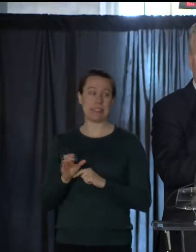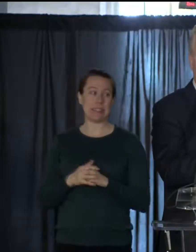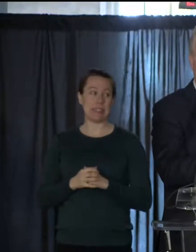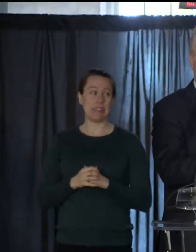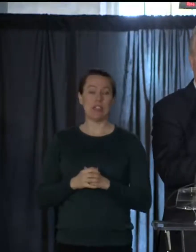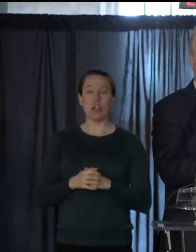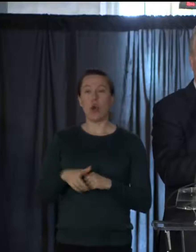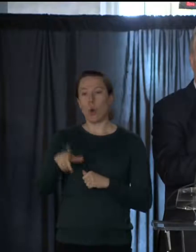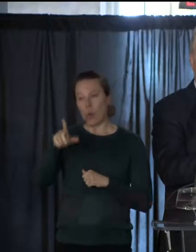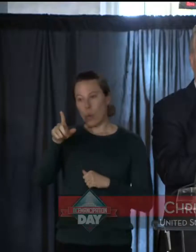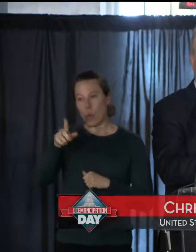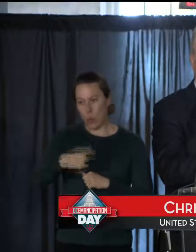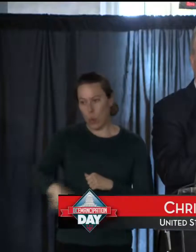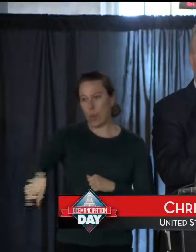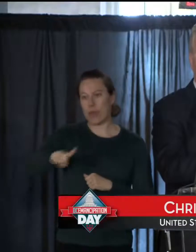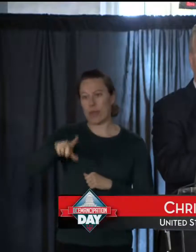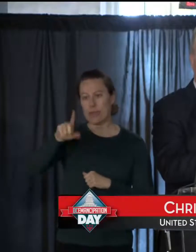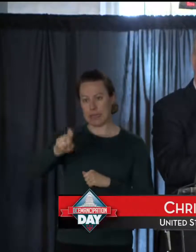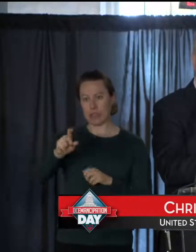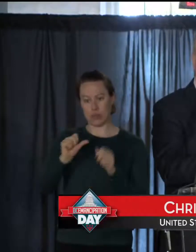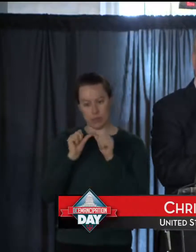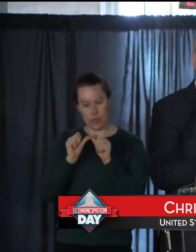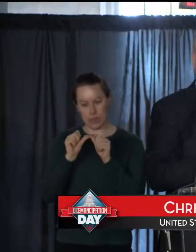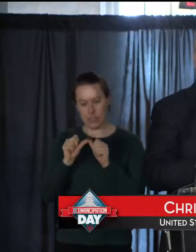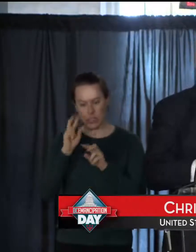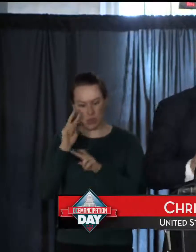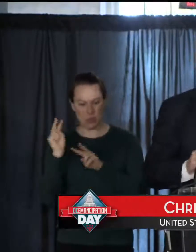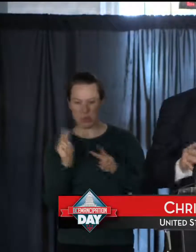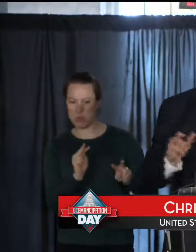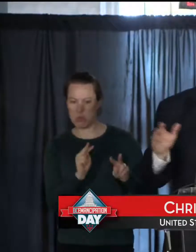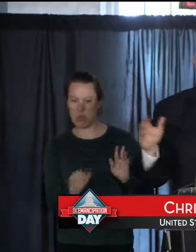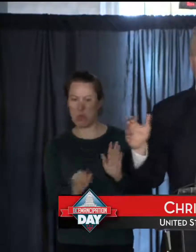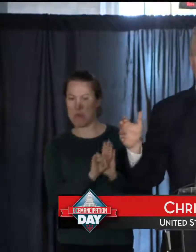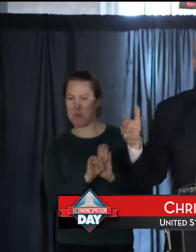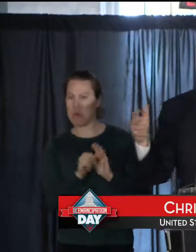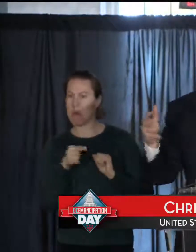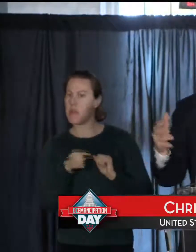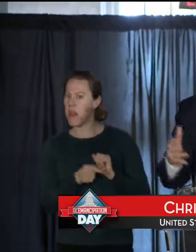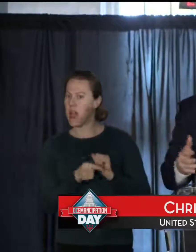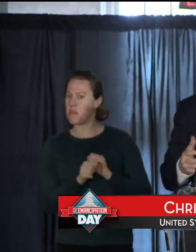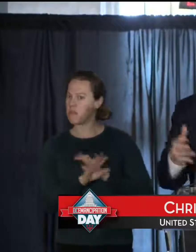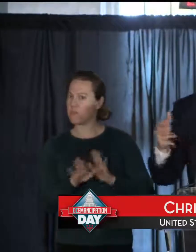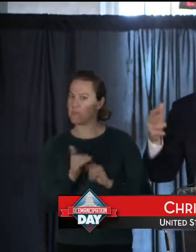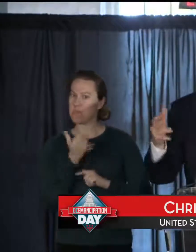LIGHT ON THAT HYPOCRISY AND THAT TOTAL CONTRADICTION IN